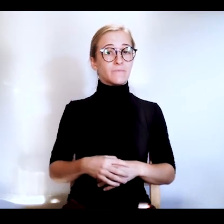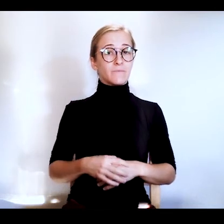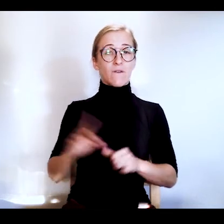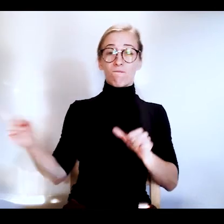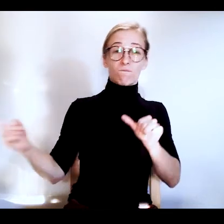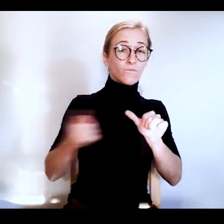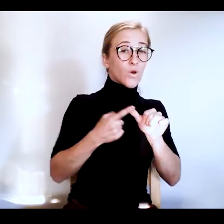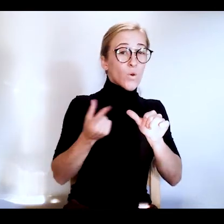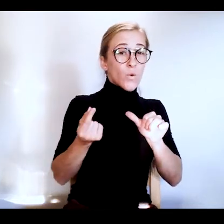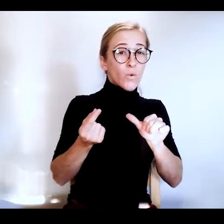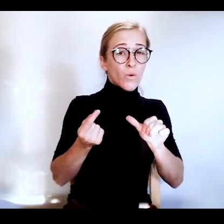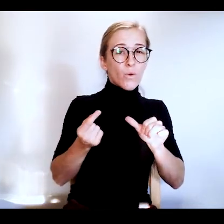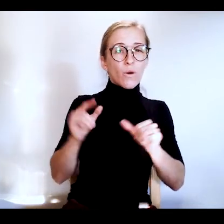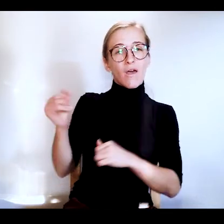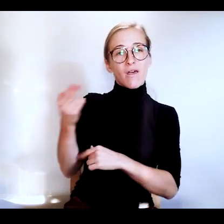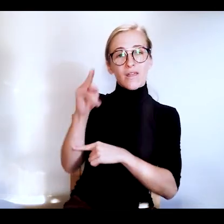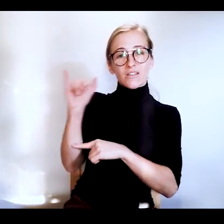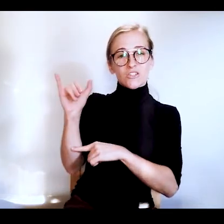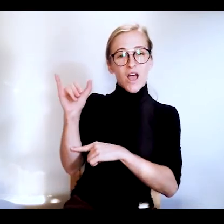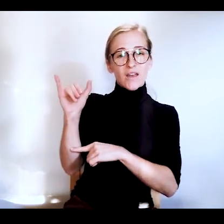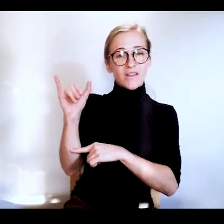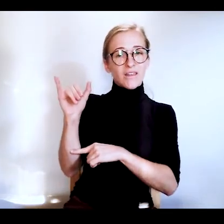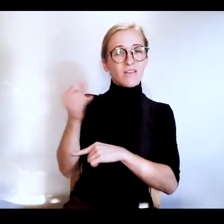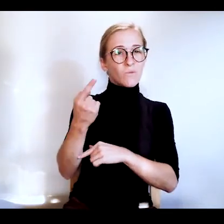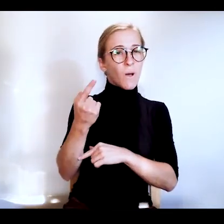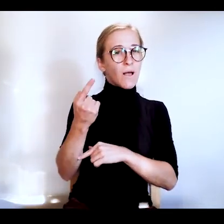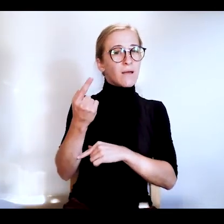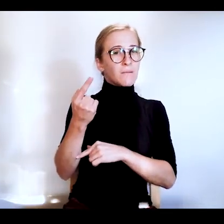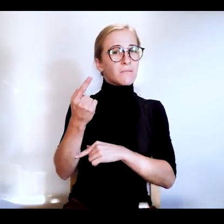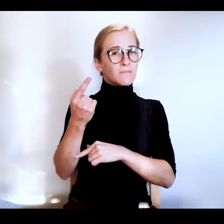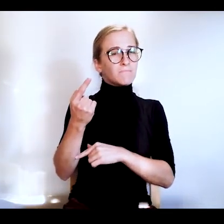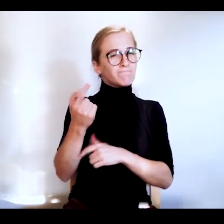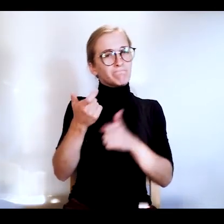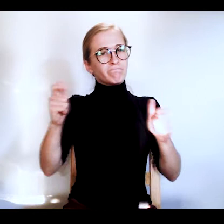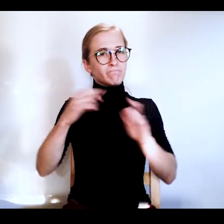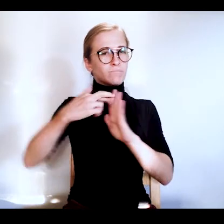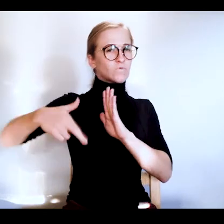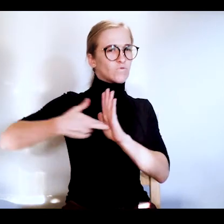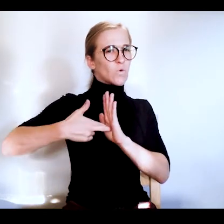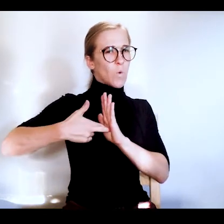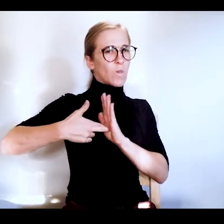the first thing we have to do is get Johnny, one of the main people,